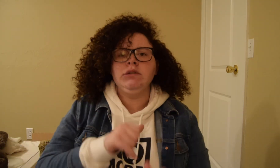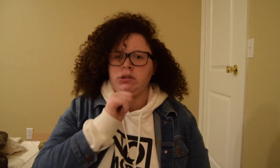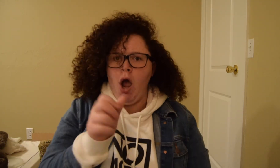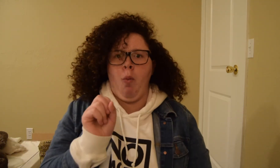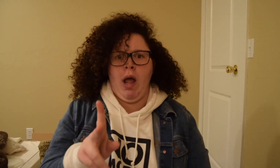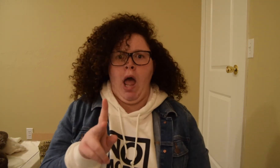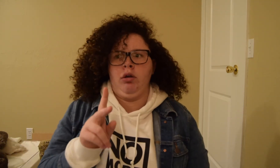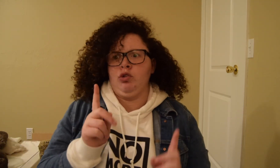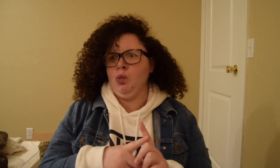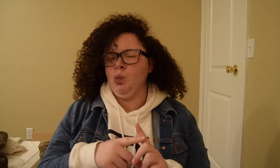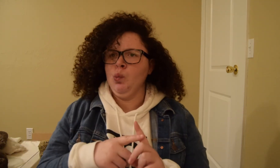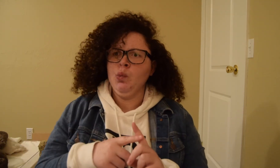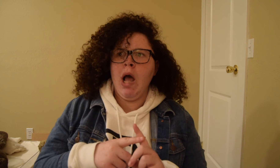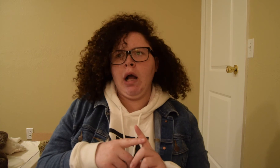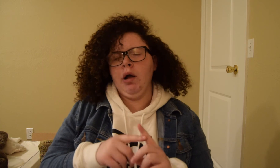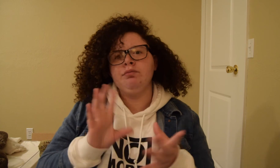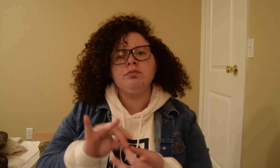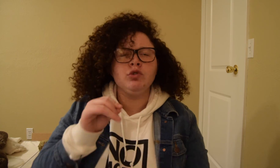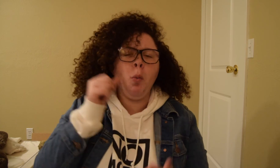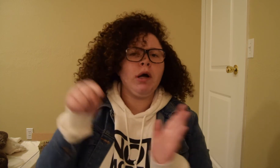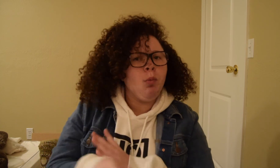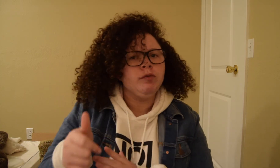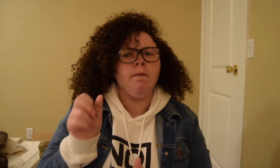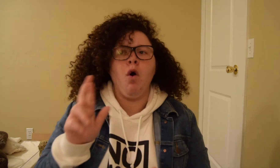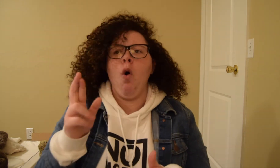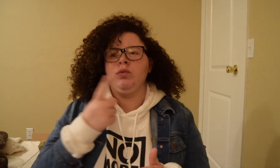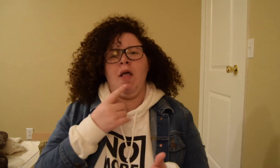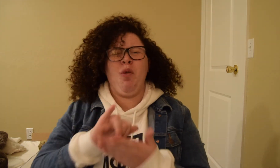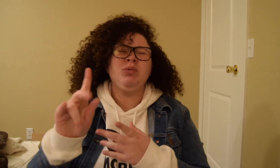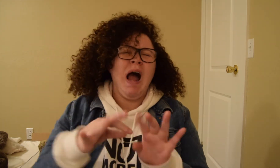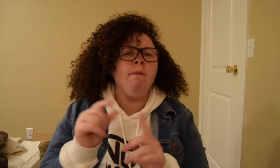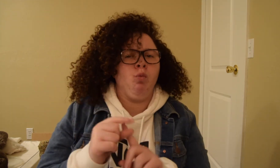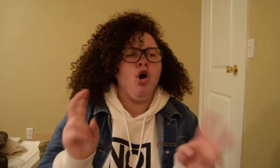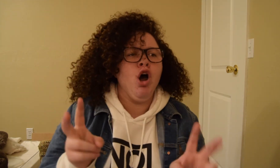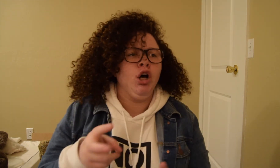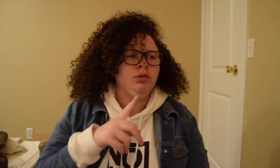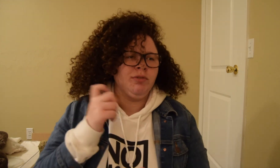It's not ever okay to tell someone to kill themselves or say those kind of words